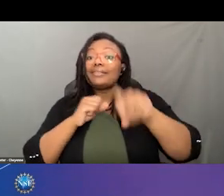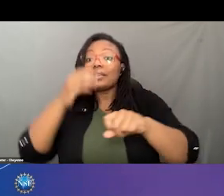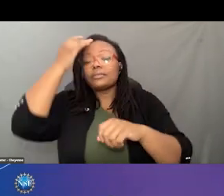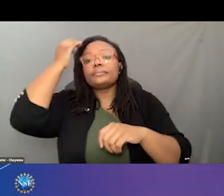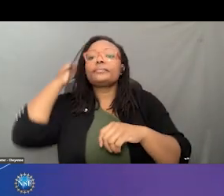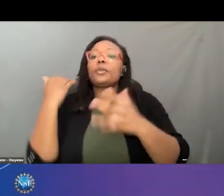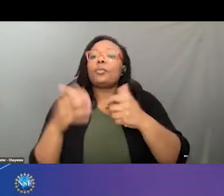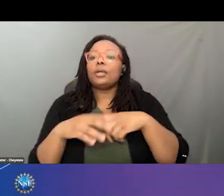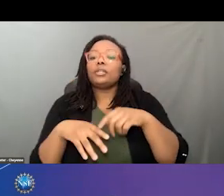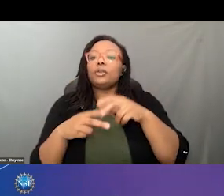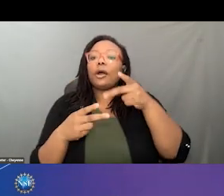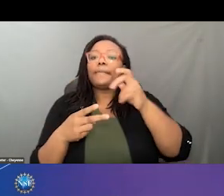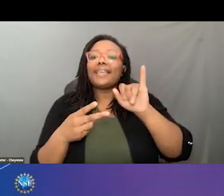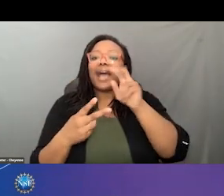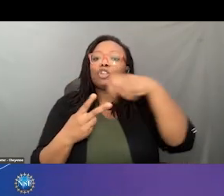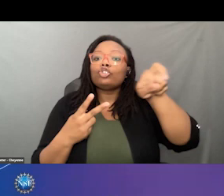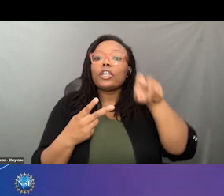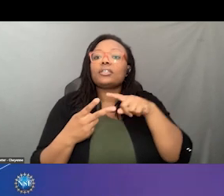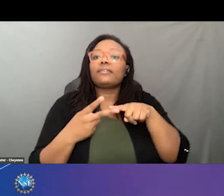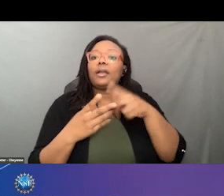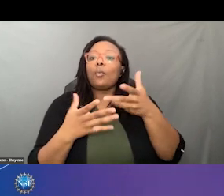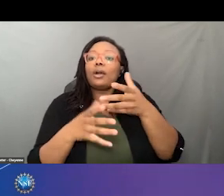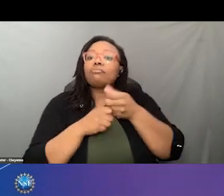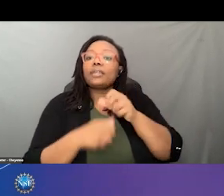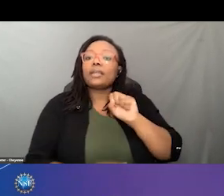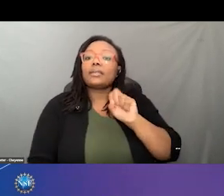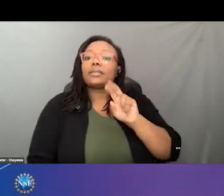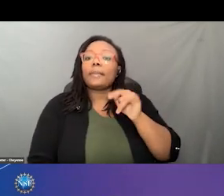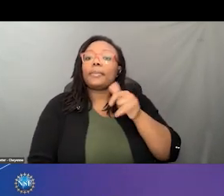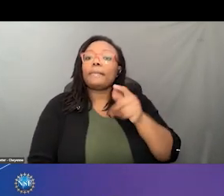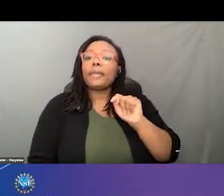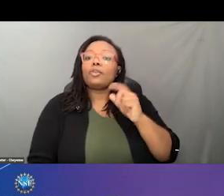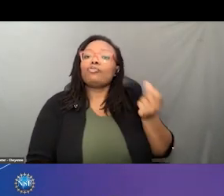if you're looking to do a PI transfer, if you're looking to get a supplement, you should hold off